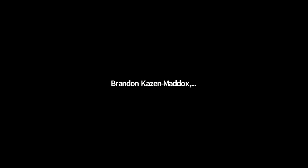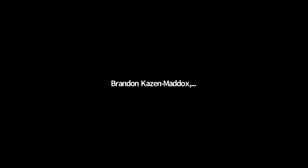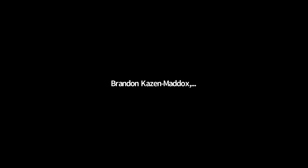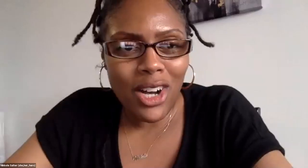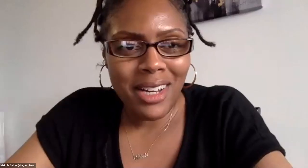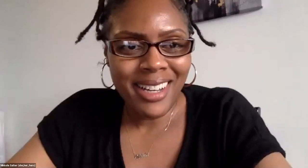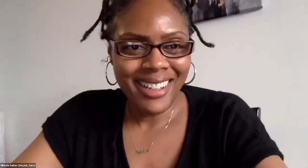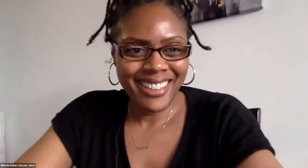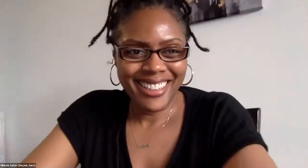'Sup y'all?